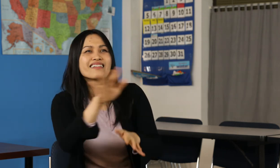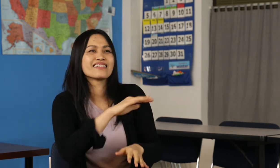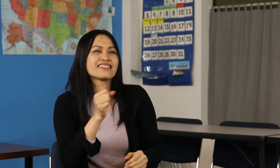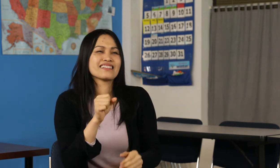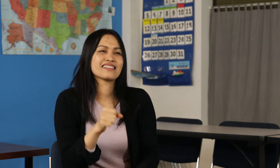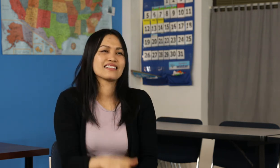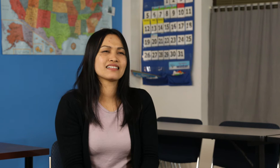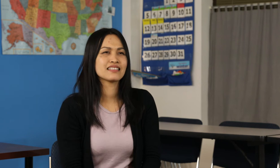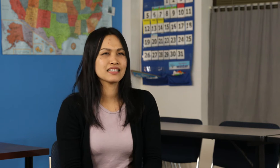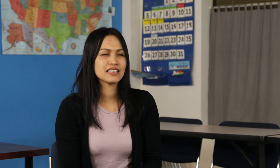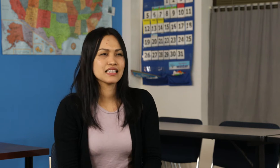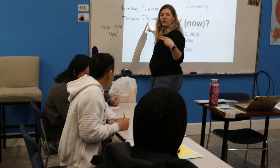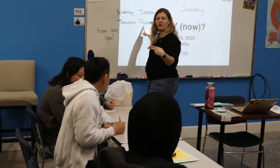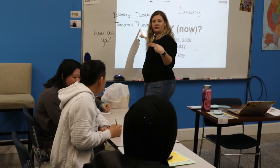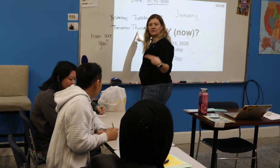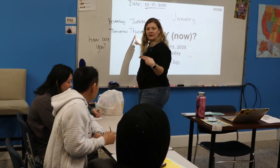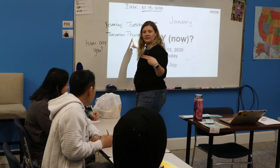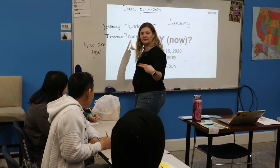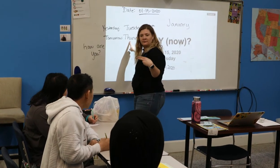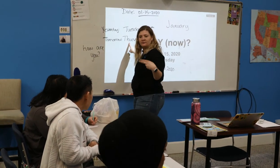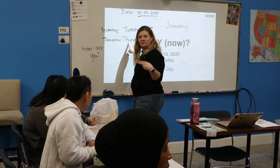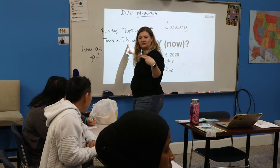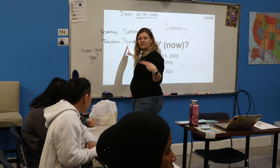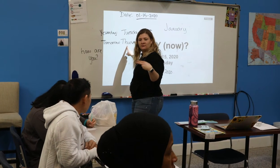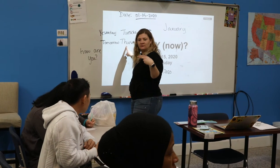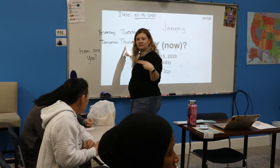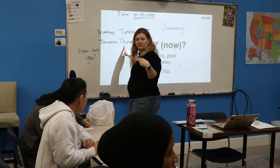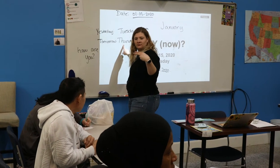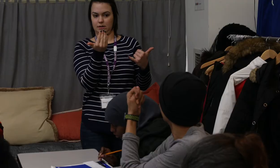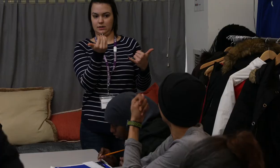Thursday